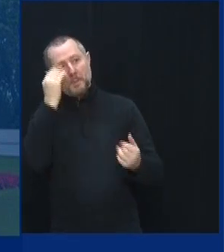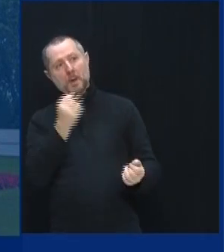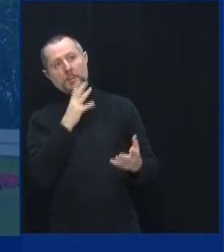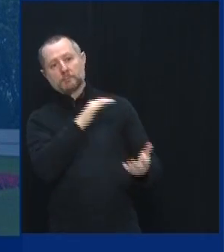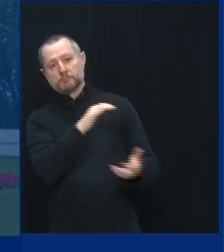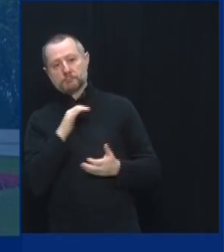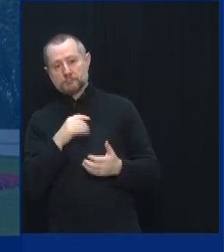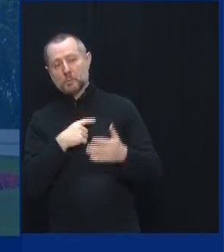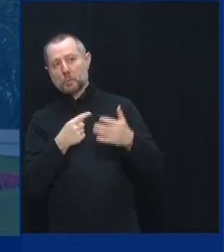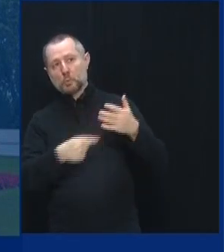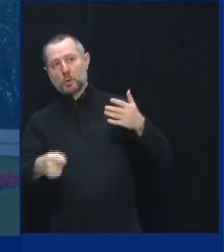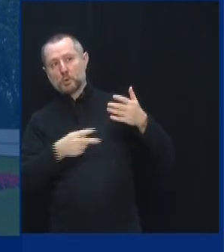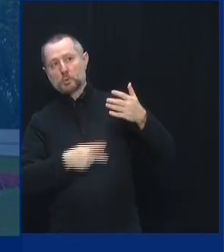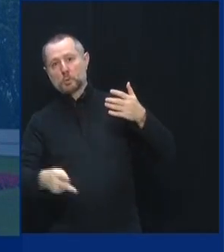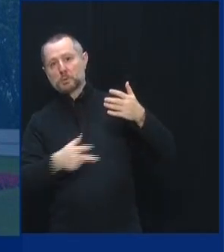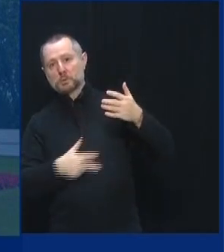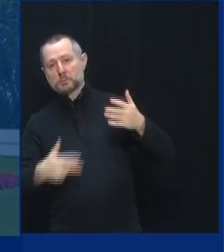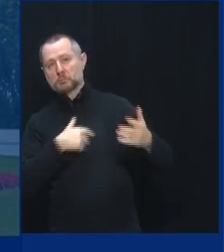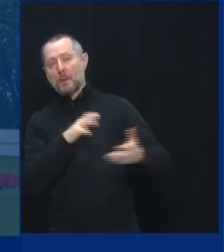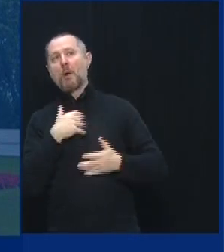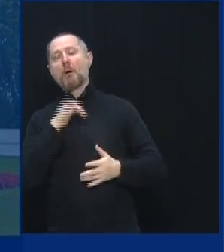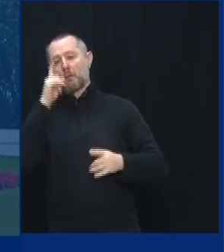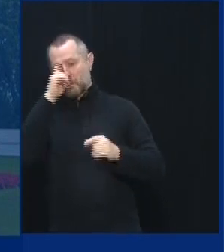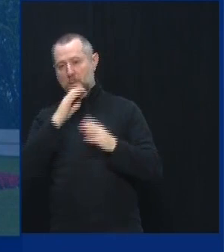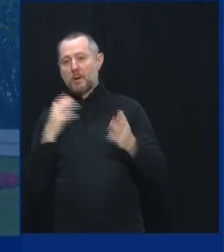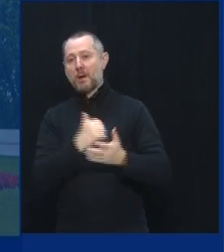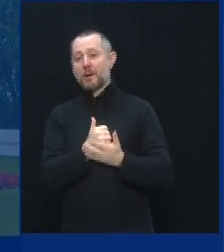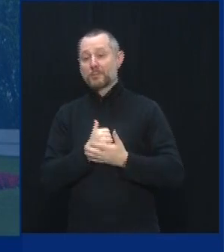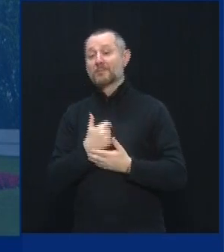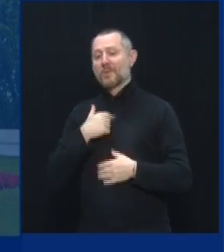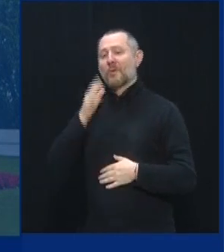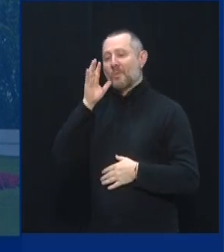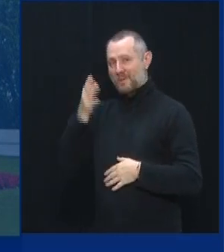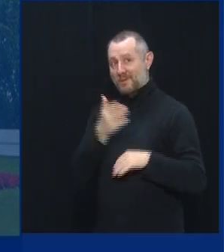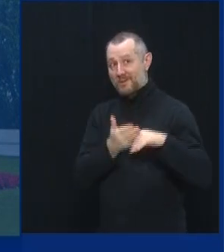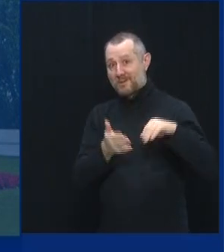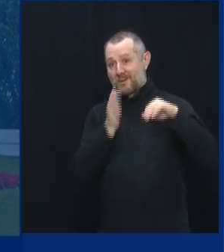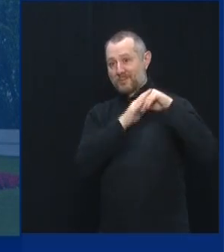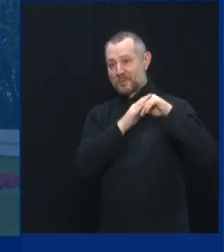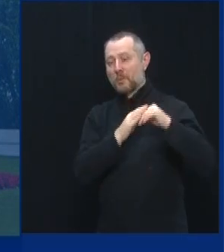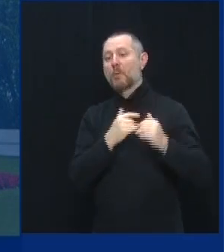THIS WEEK YOU'RE GOING TO GET THIS. SO KNOWING WHAT WE GET THREE WEEKS IN ADVANCE IS VERY HELPFUL.